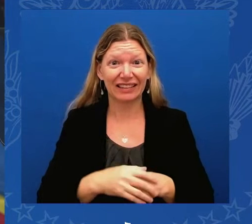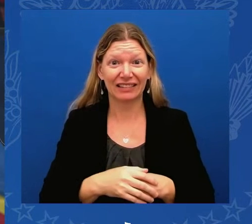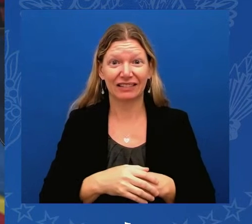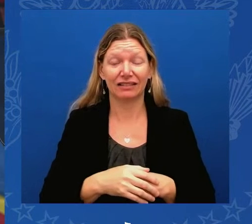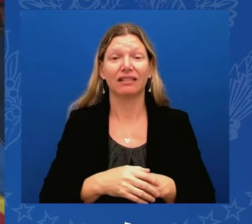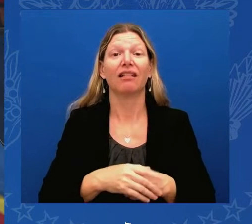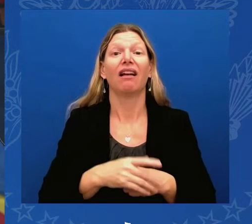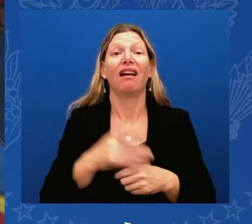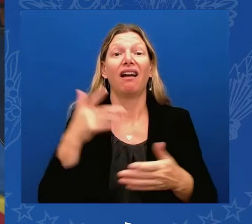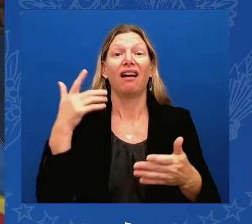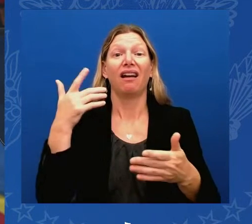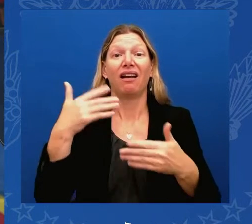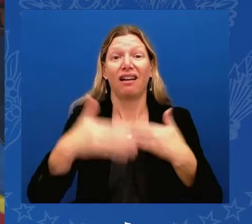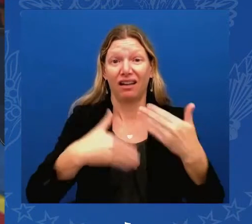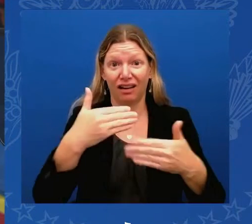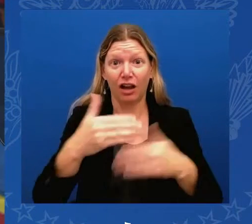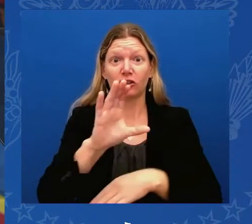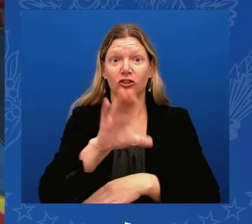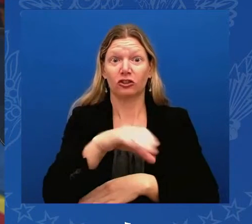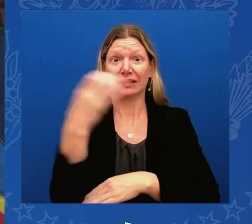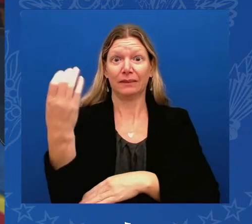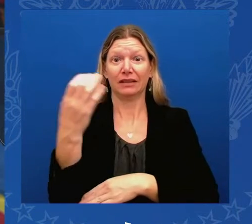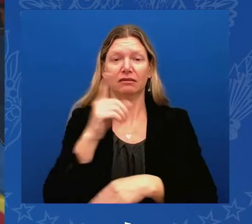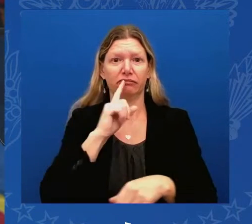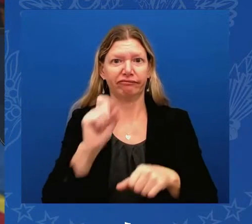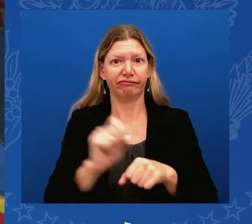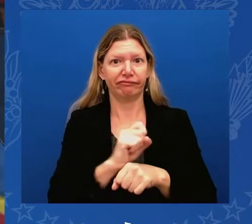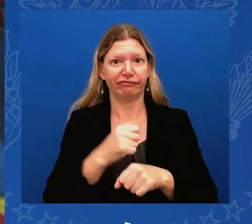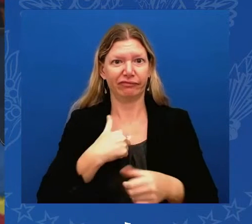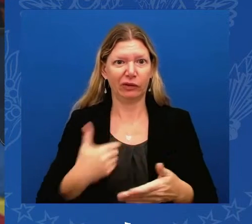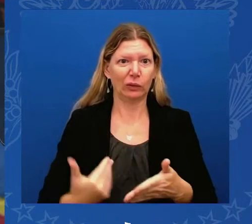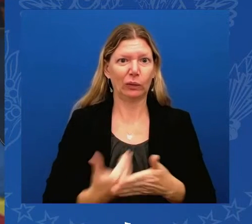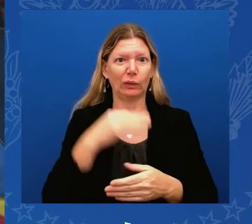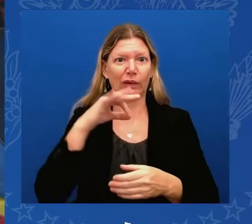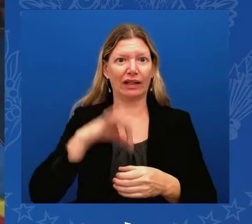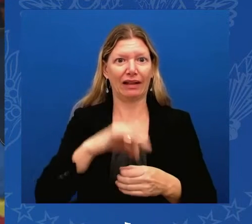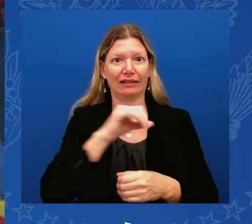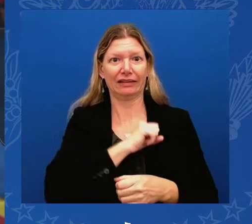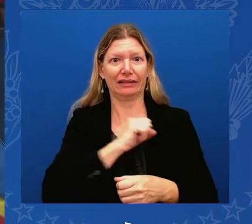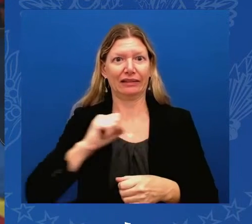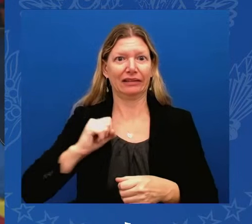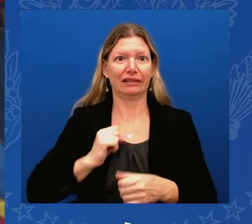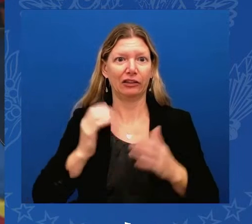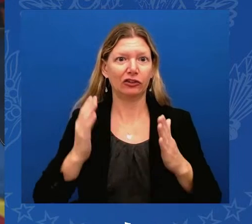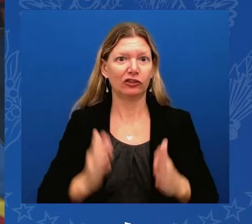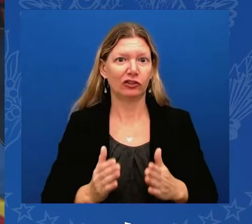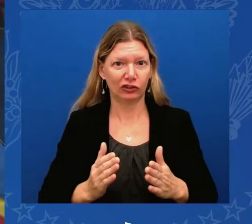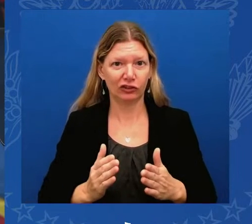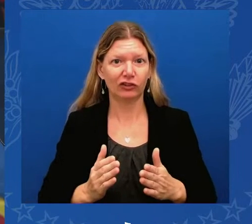D.C., when I got a call from the first responders, my fire department in my hometown,